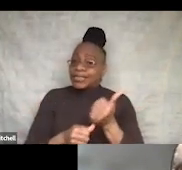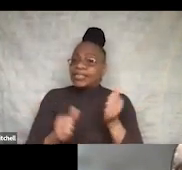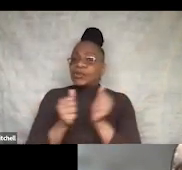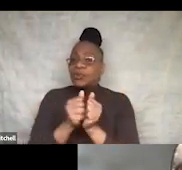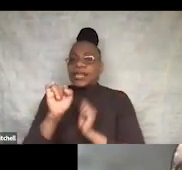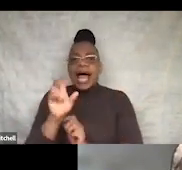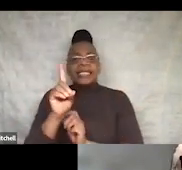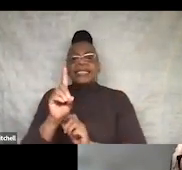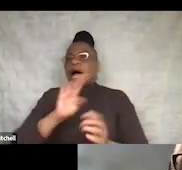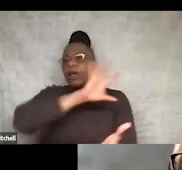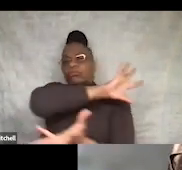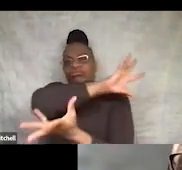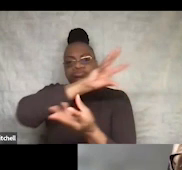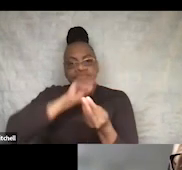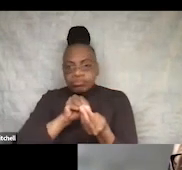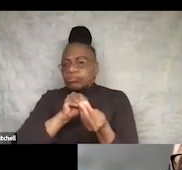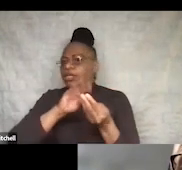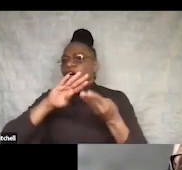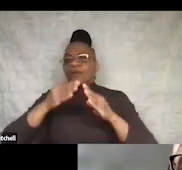And then community referrals as well.